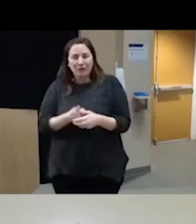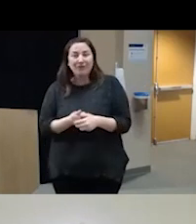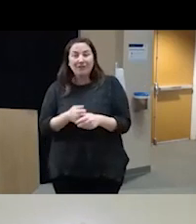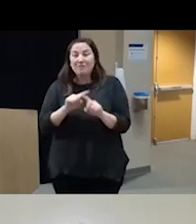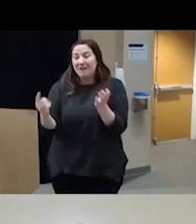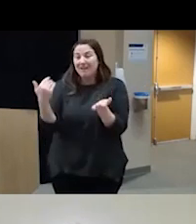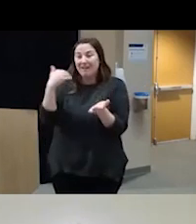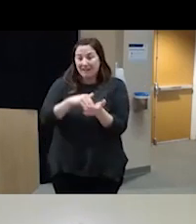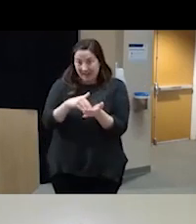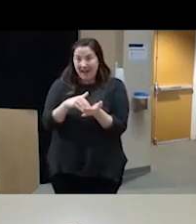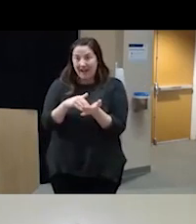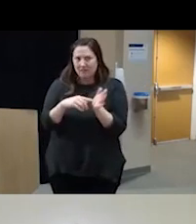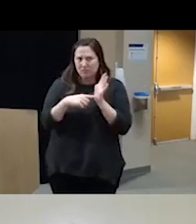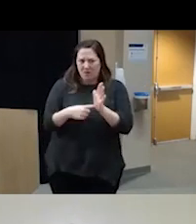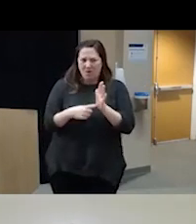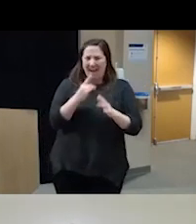to hurt showed eight years before we were